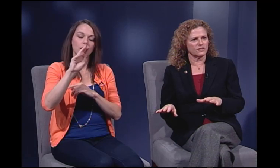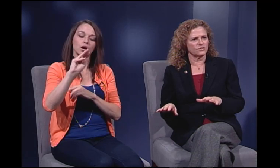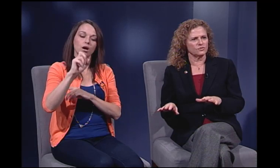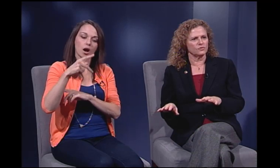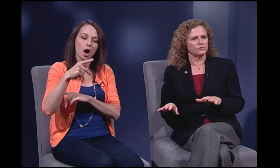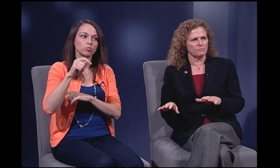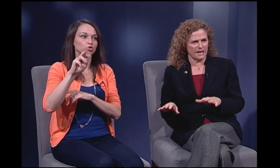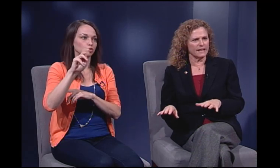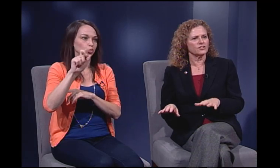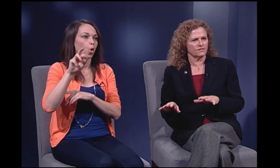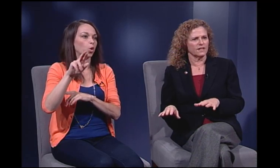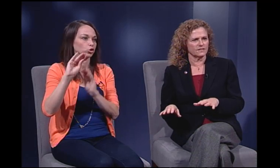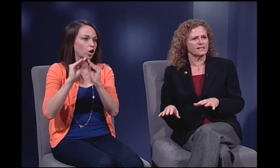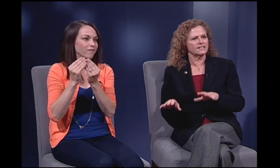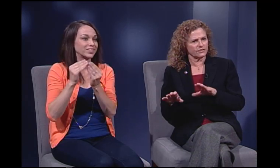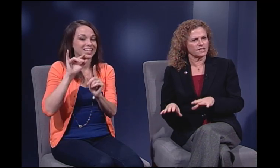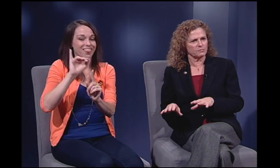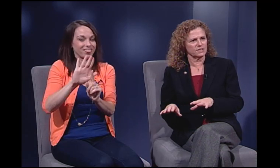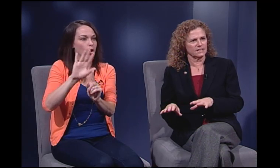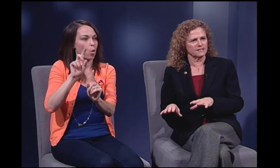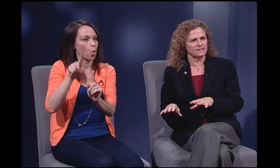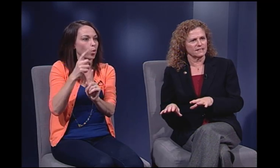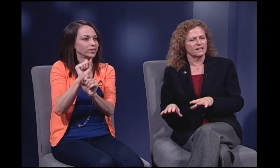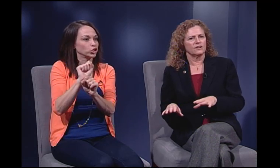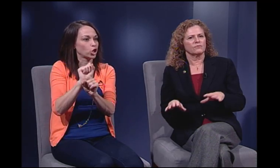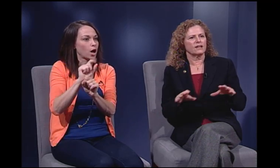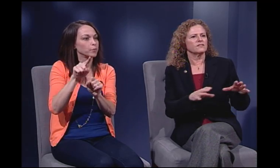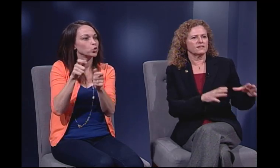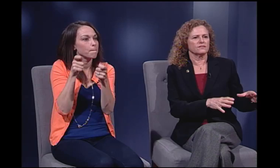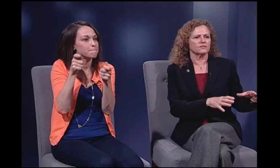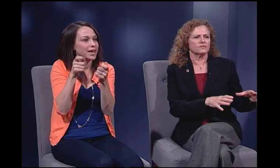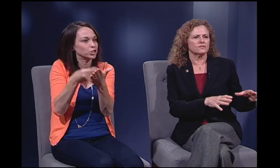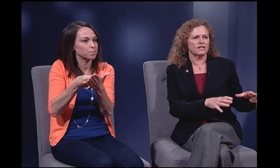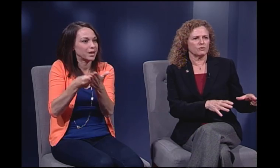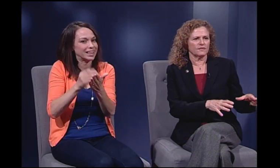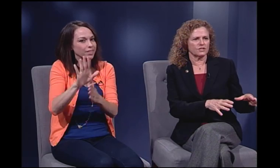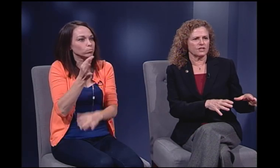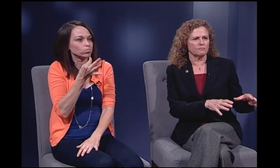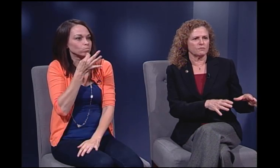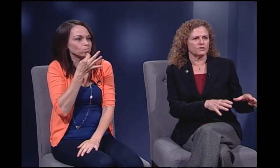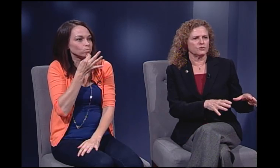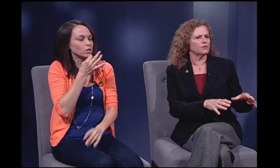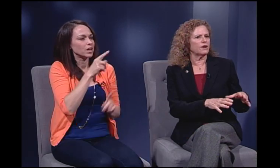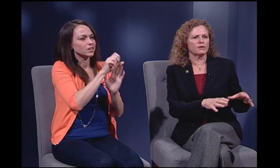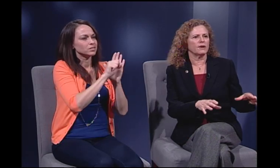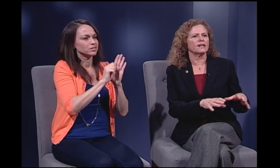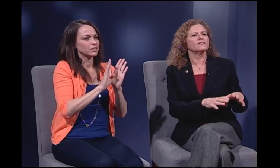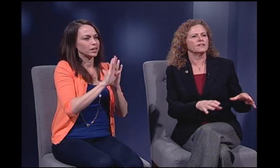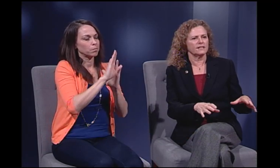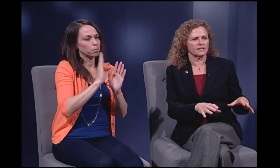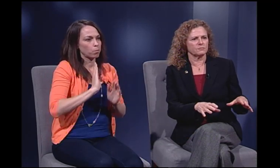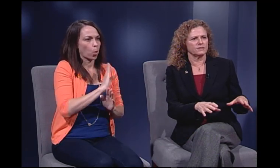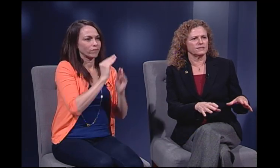to manage funds, that's their expertise rather than the State Board of Education members who are not required to have any expertise.